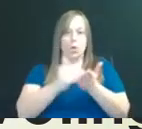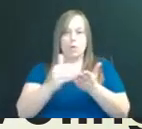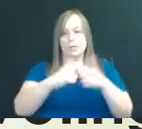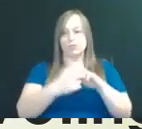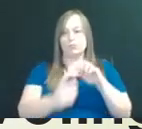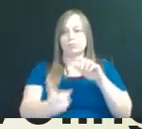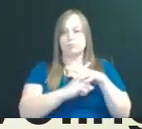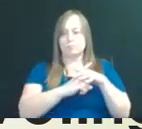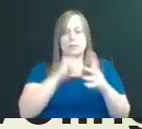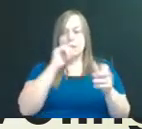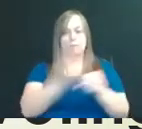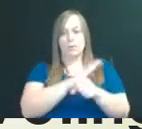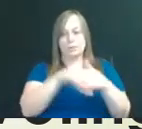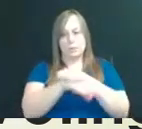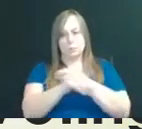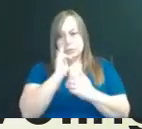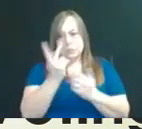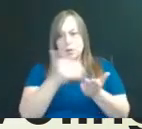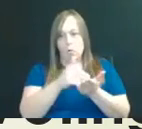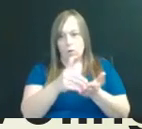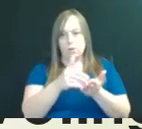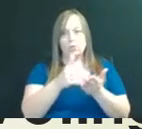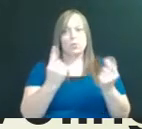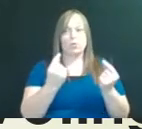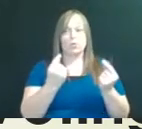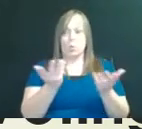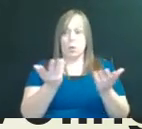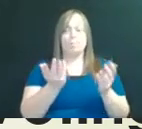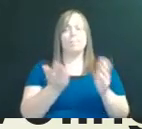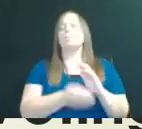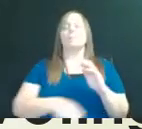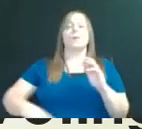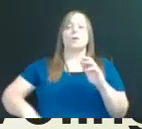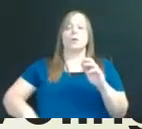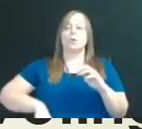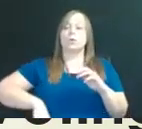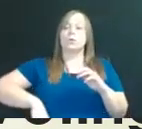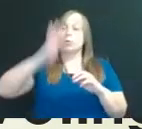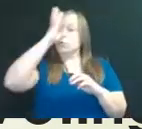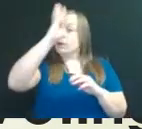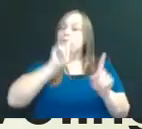and are not fully accessible. So what we do is we create reports and we make them public.